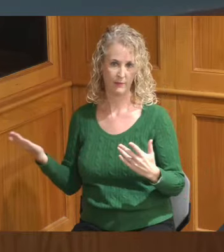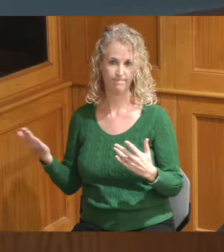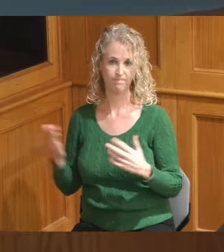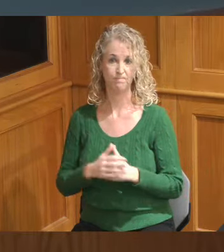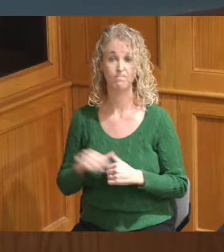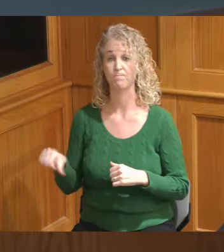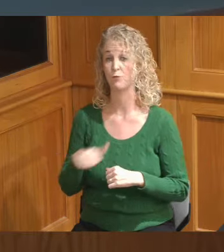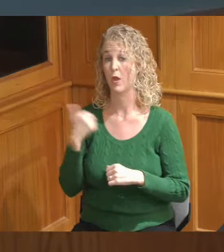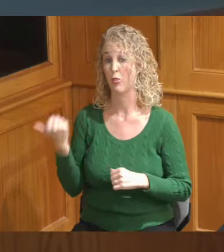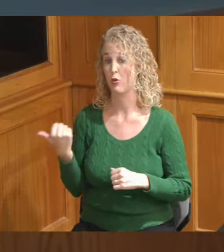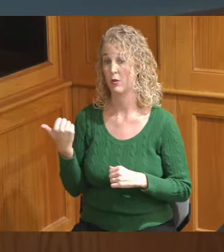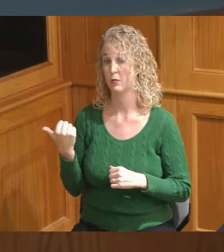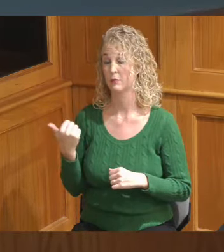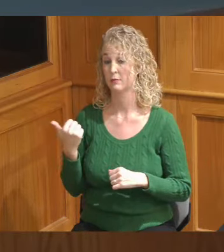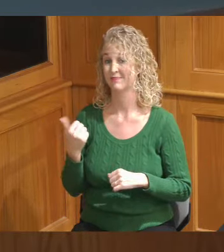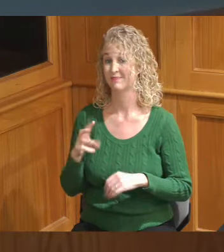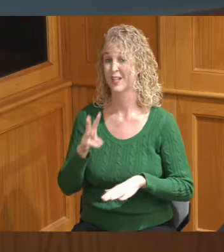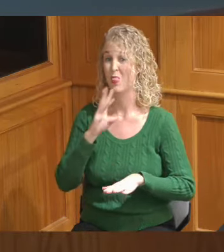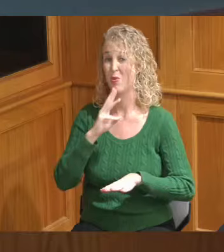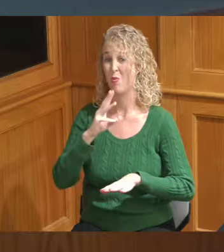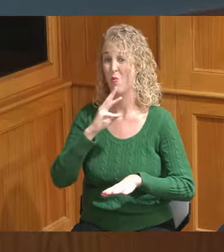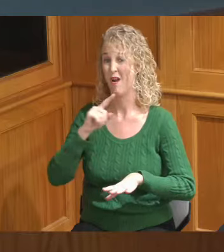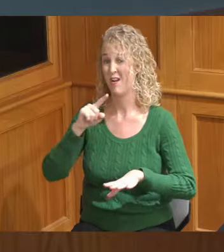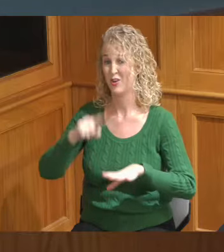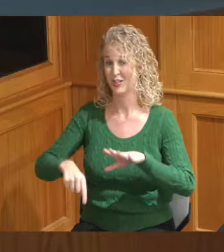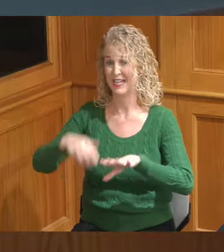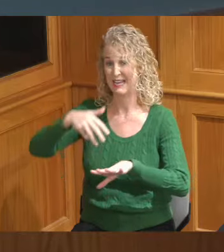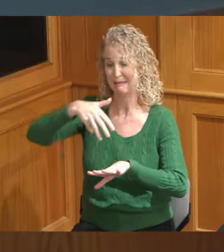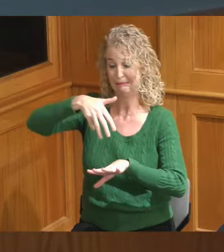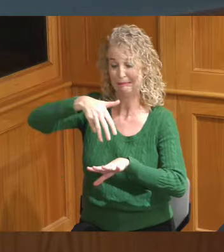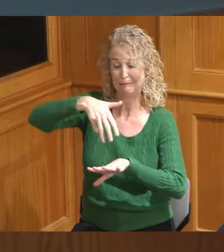the other one is the imperfect surface. We just passed a resolution about this